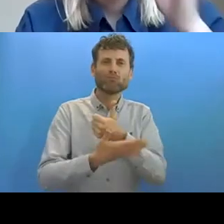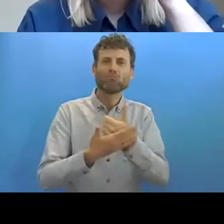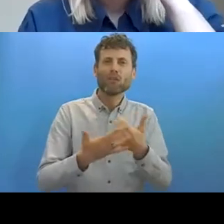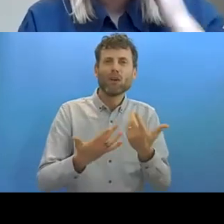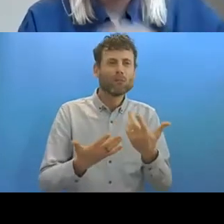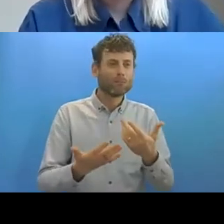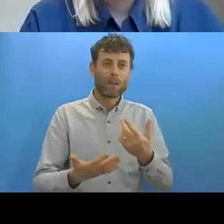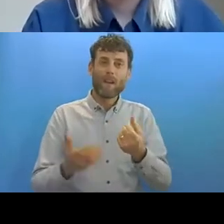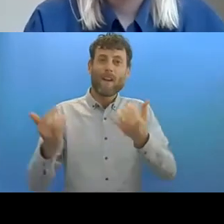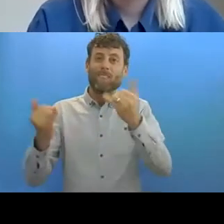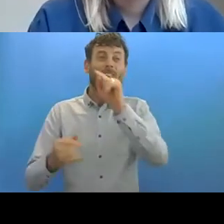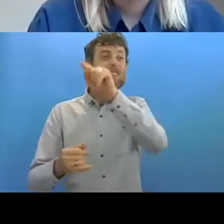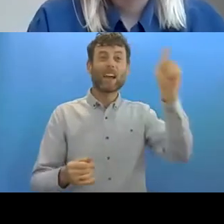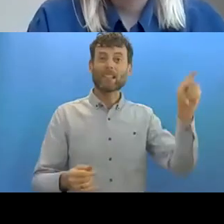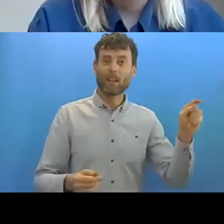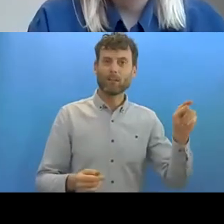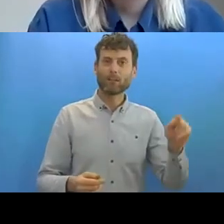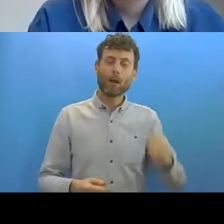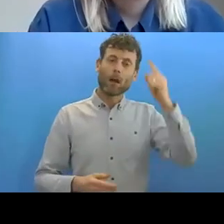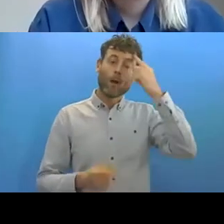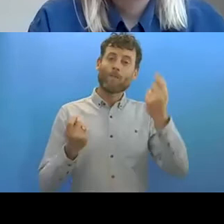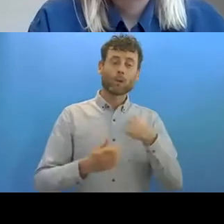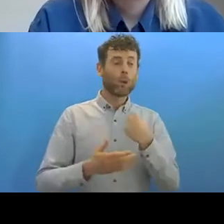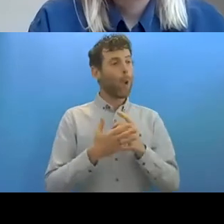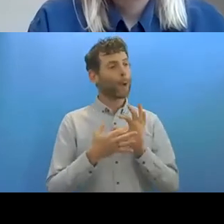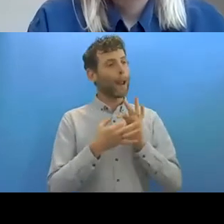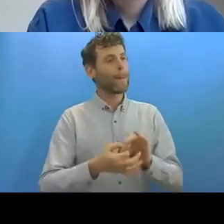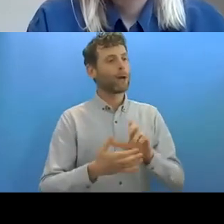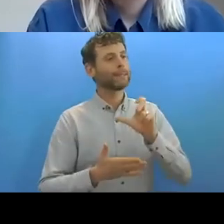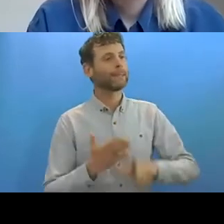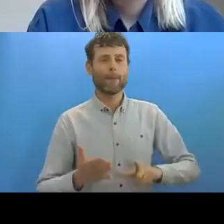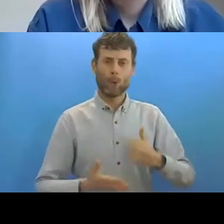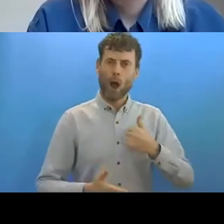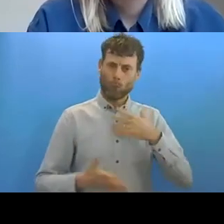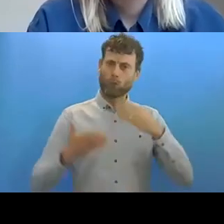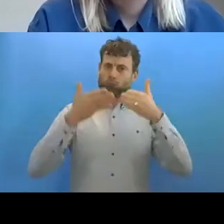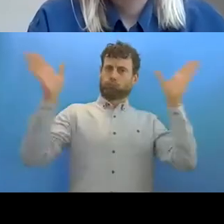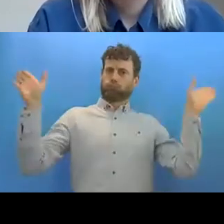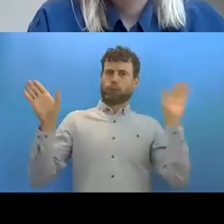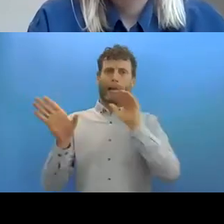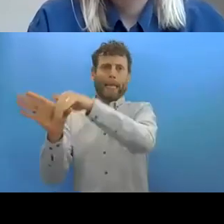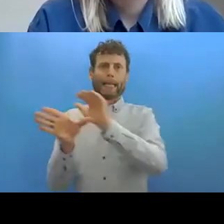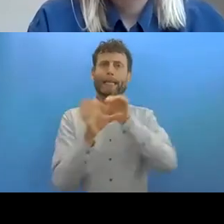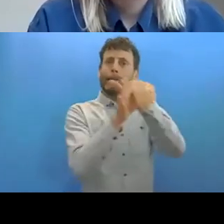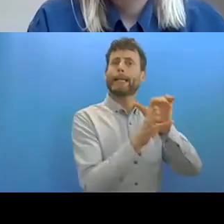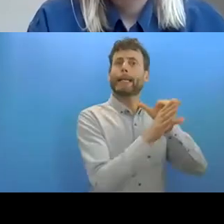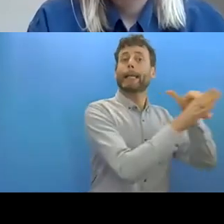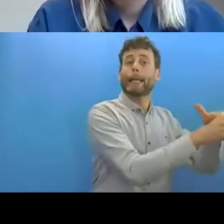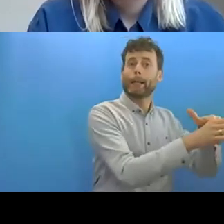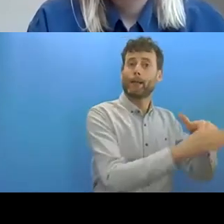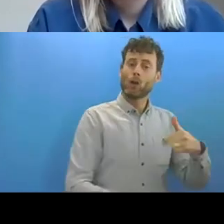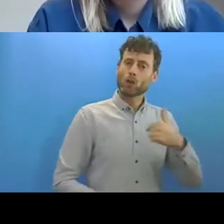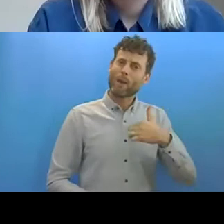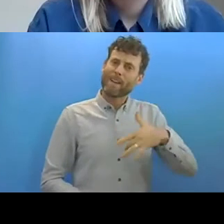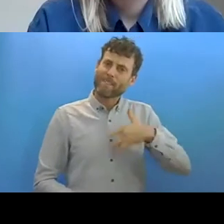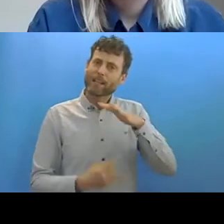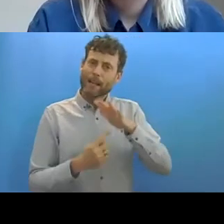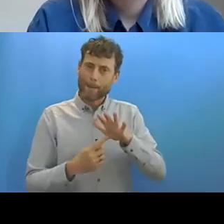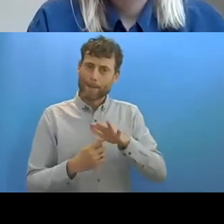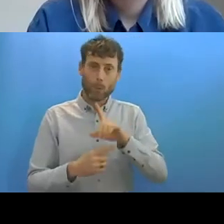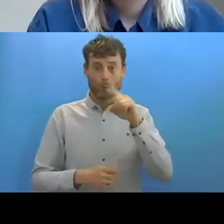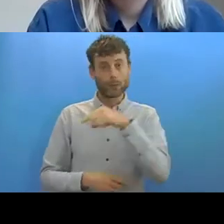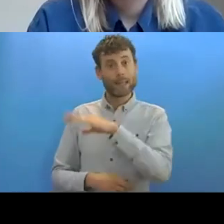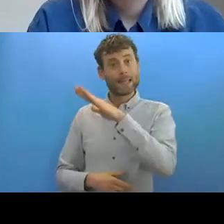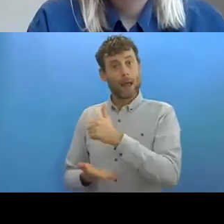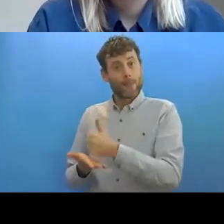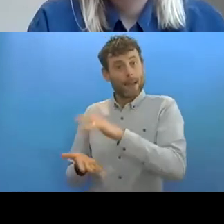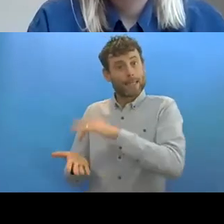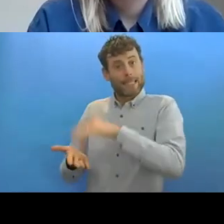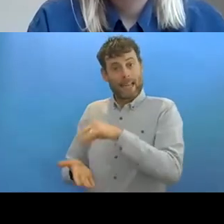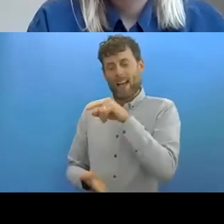share their work. They want to be within every other festival rather than in a festival that only focuses on disabled artists.